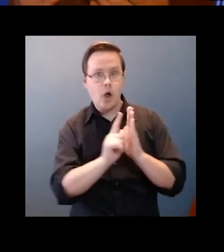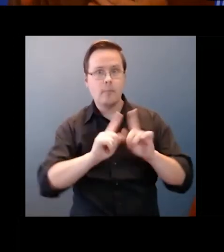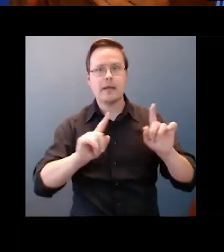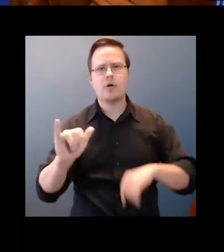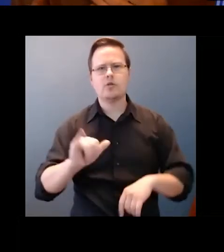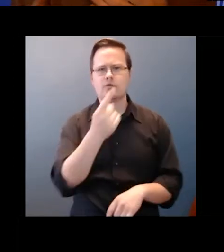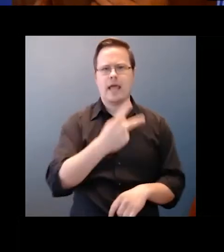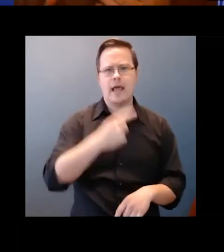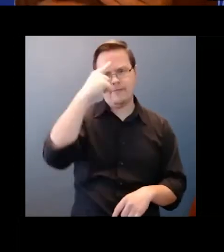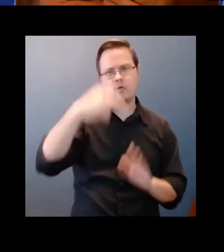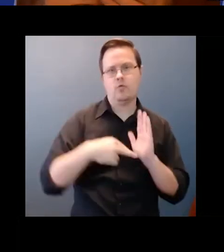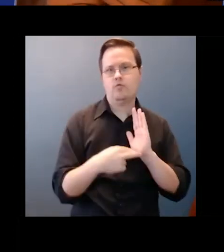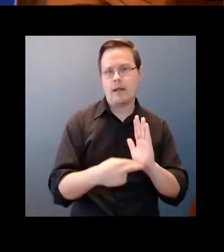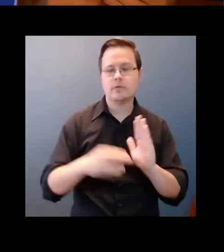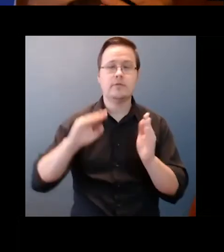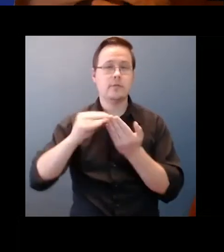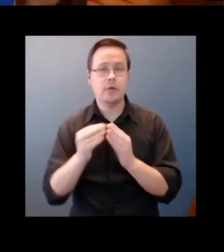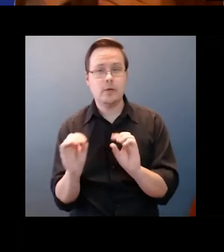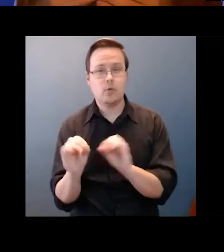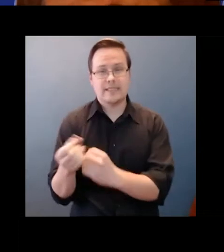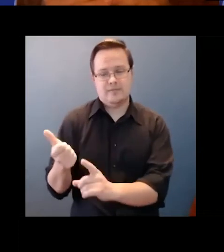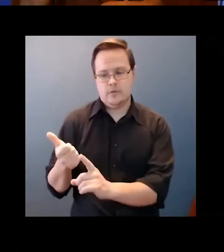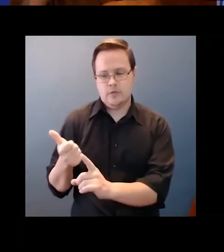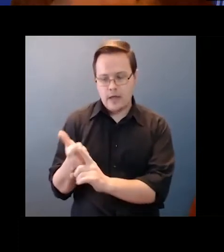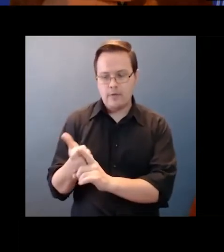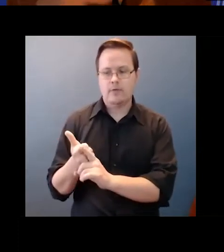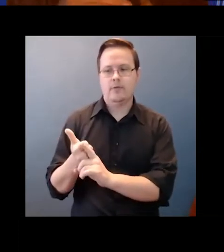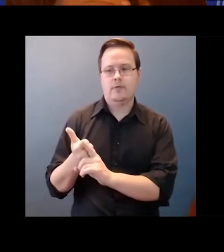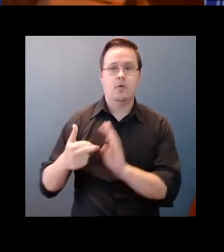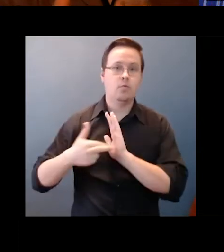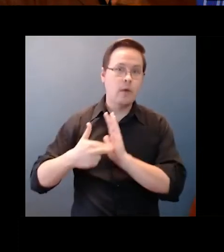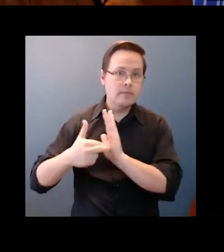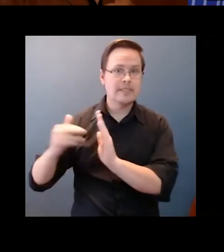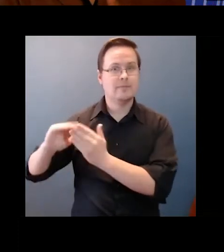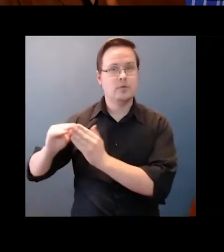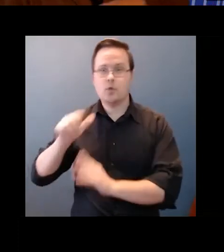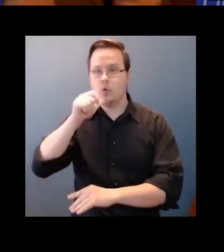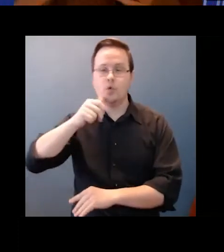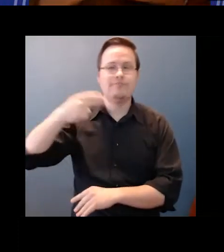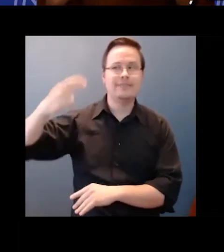of community organizations that represent communities that have historically been surveilled so that people with